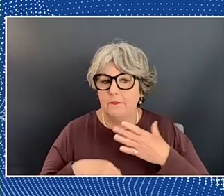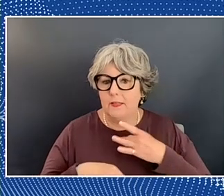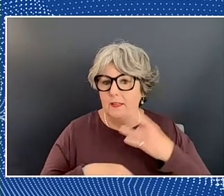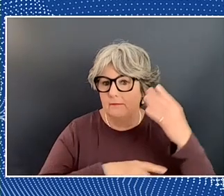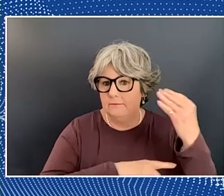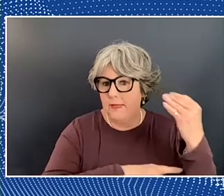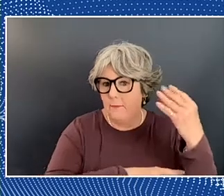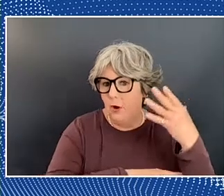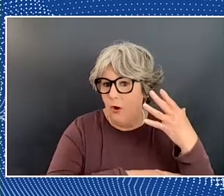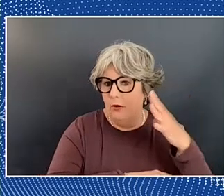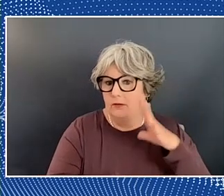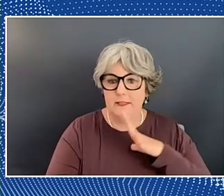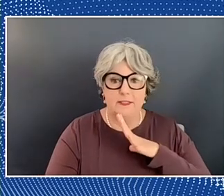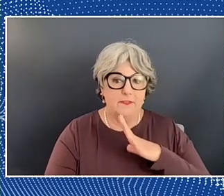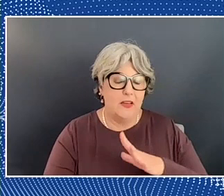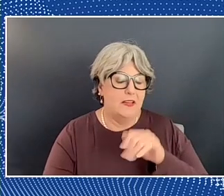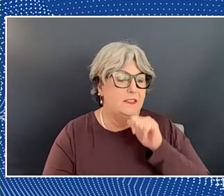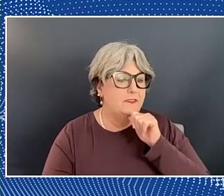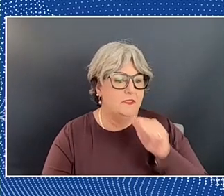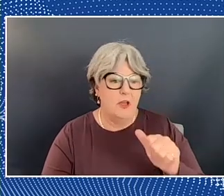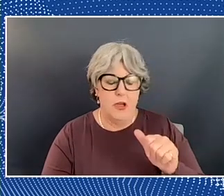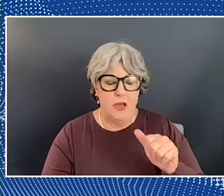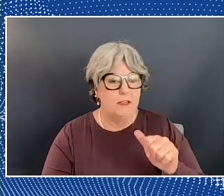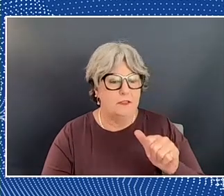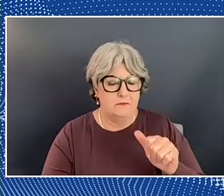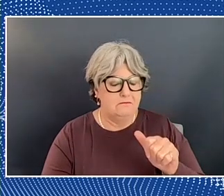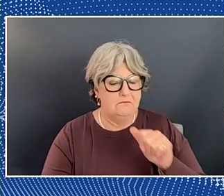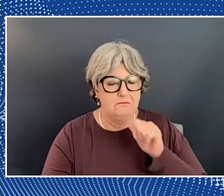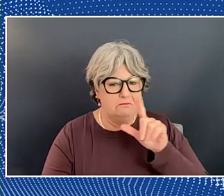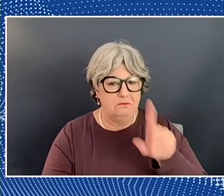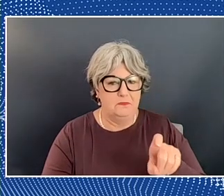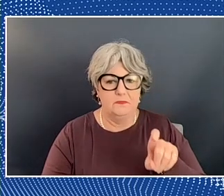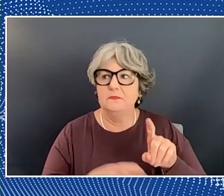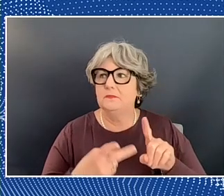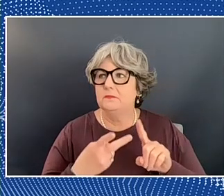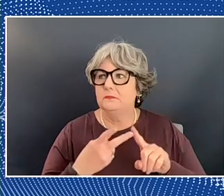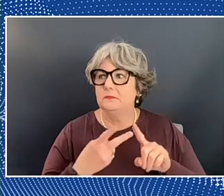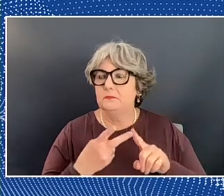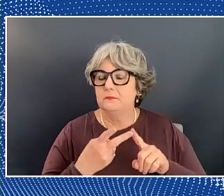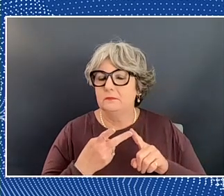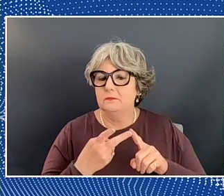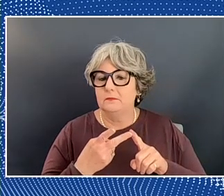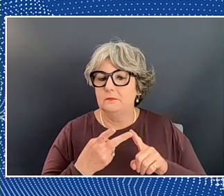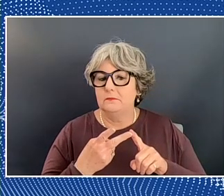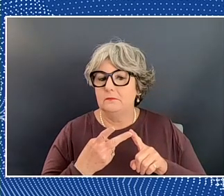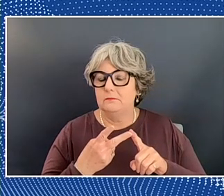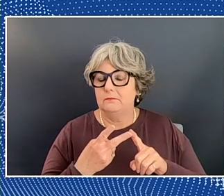that's fine. If not, you know we can make do. Please feel free to provide public